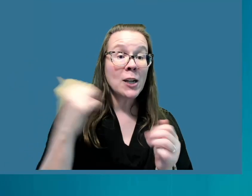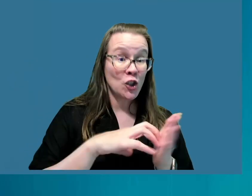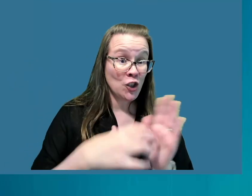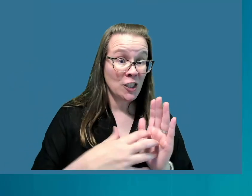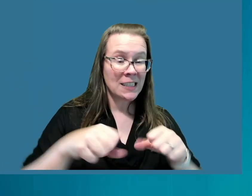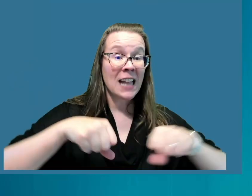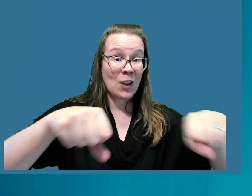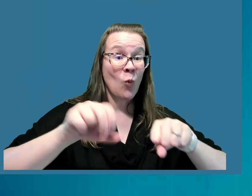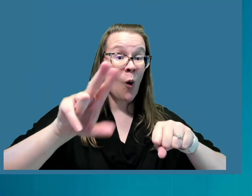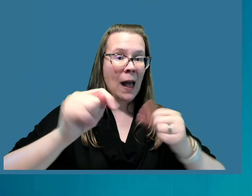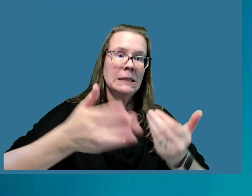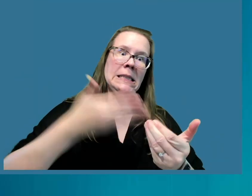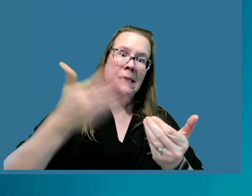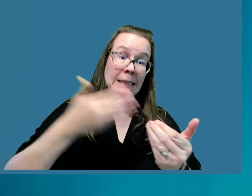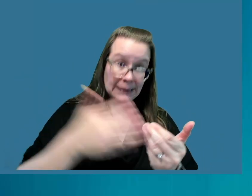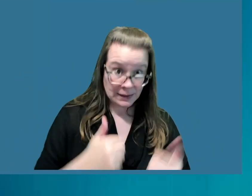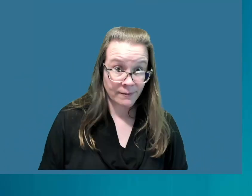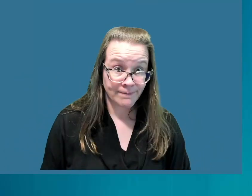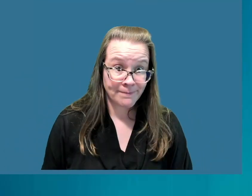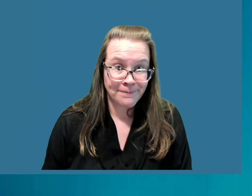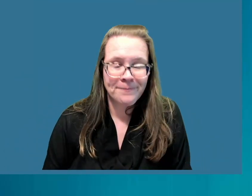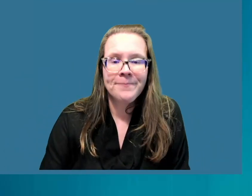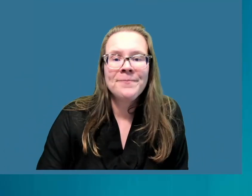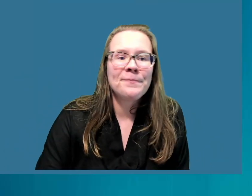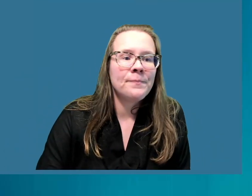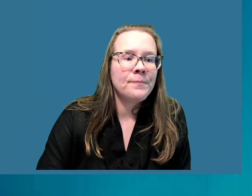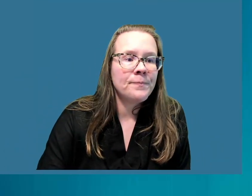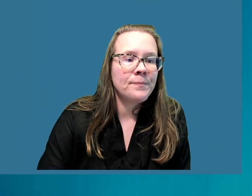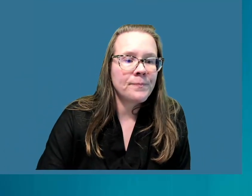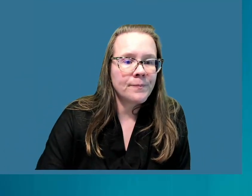that it will be chilled all the way through if I throw it in the refrigerator overnight.